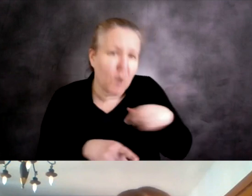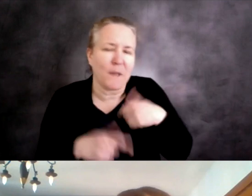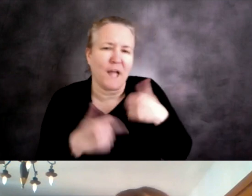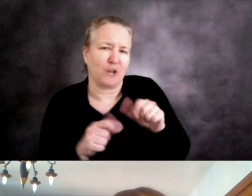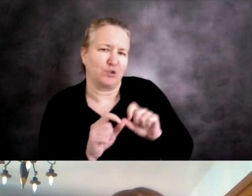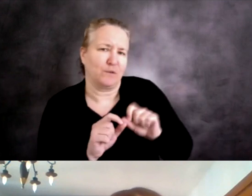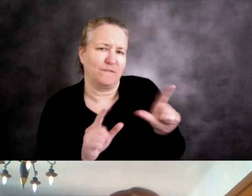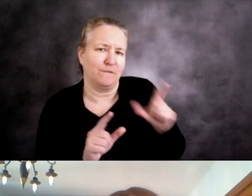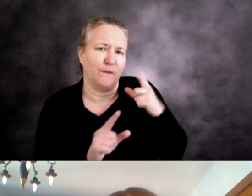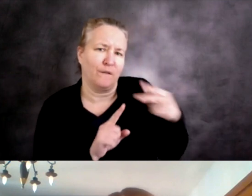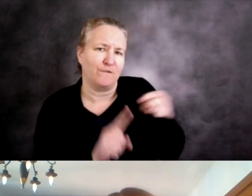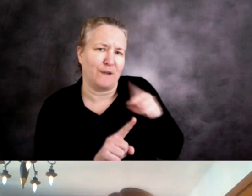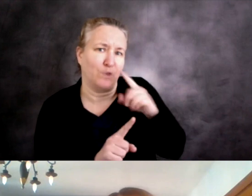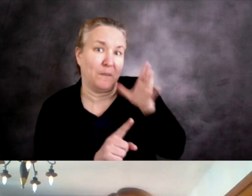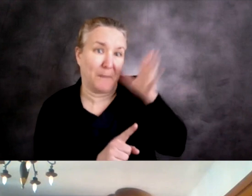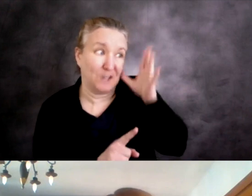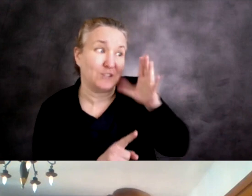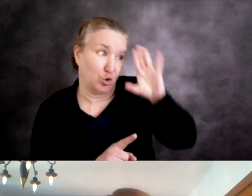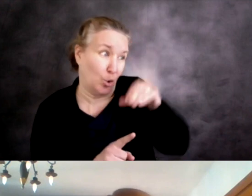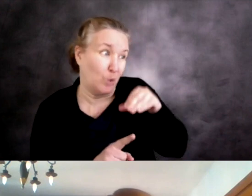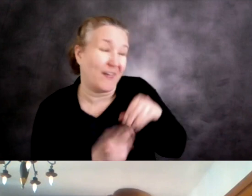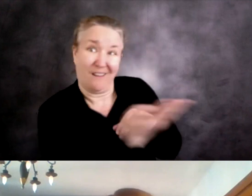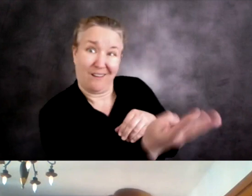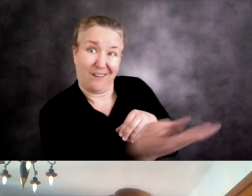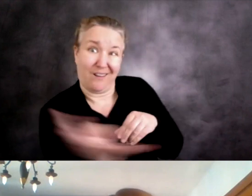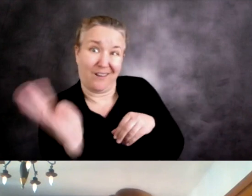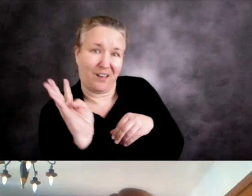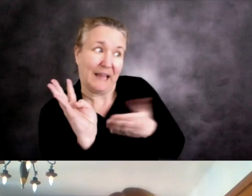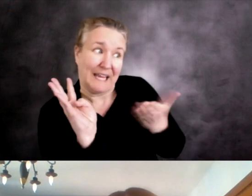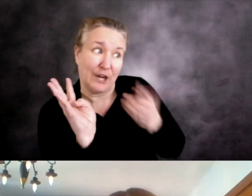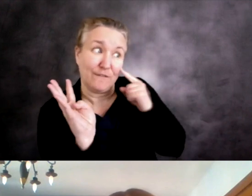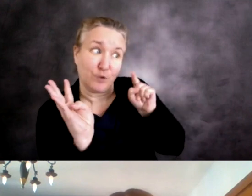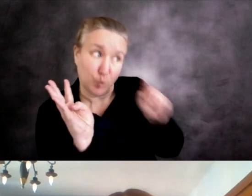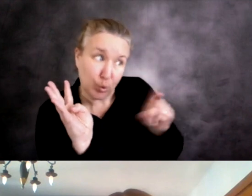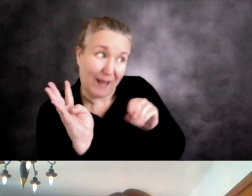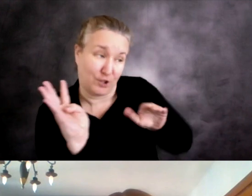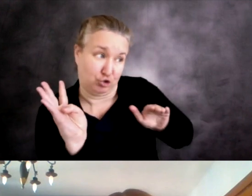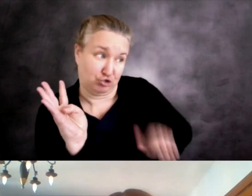“They're there for you and your child.” Like, “Don't be worried about the imbalance.”